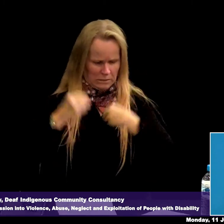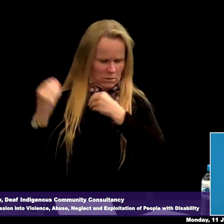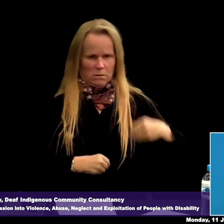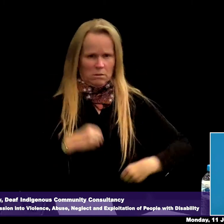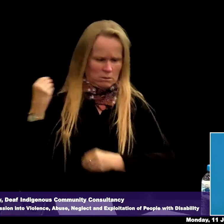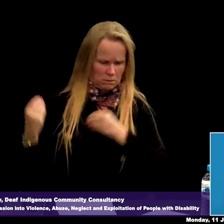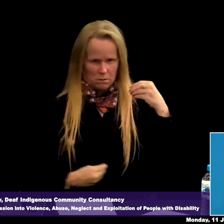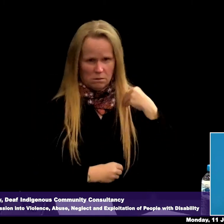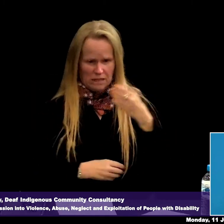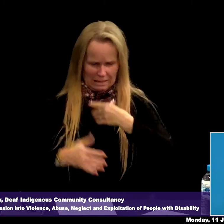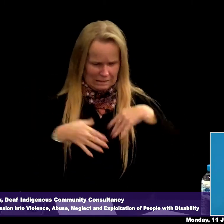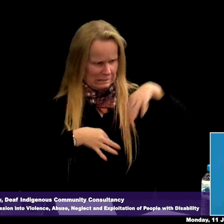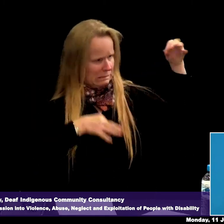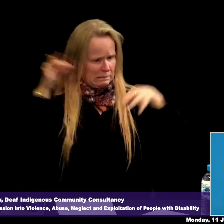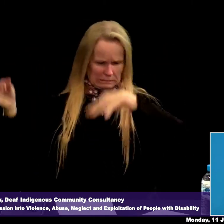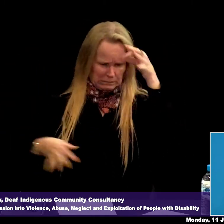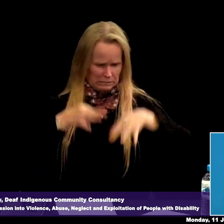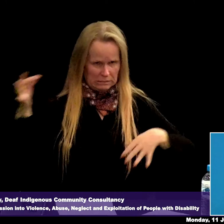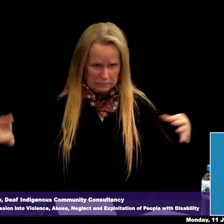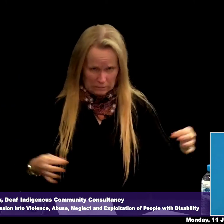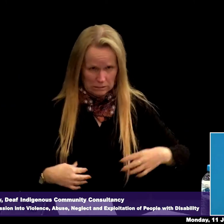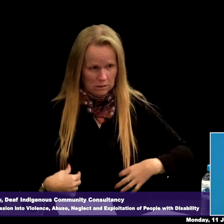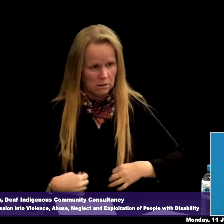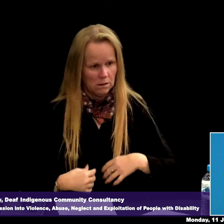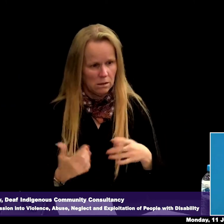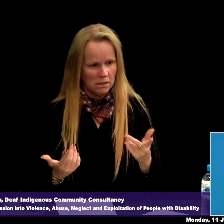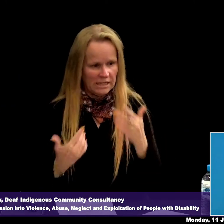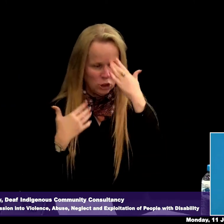He looked unwell. He had lots of electrodes and things taped to his chest.